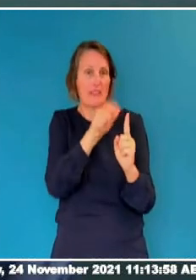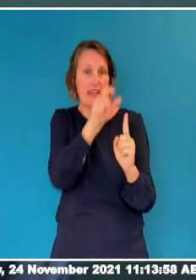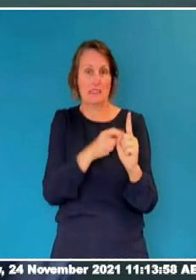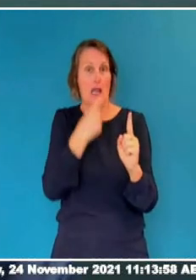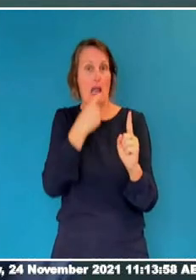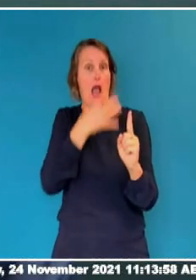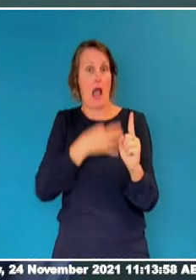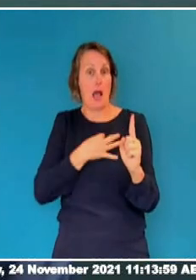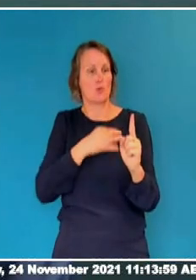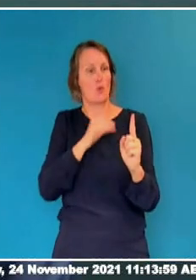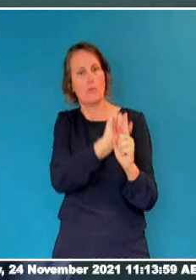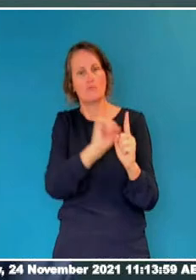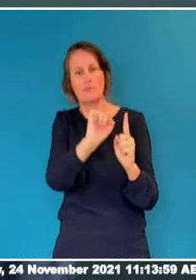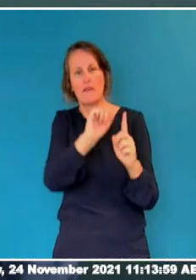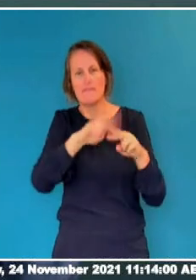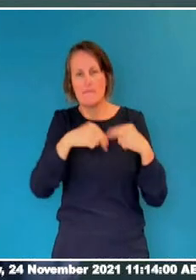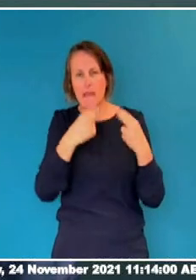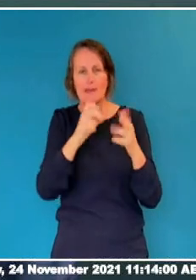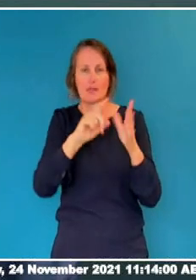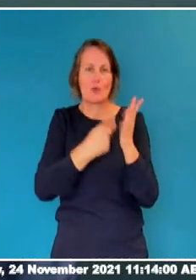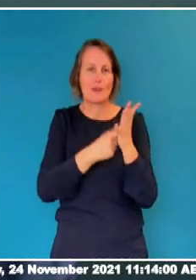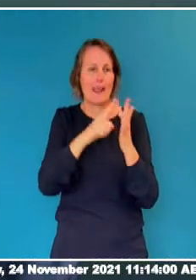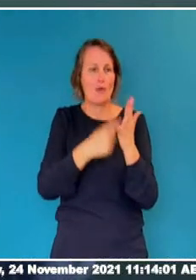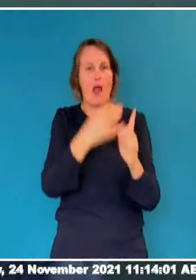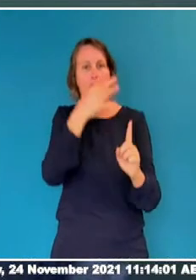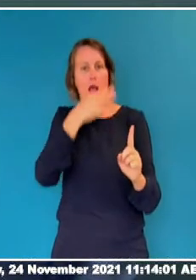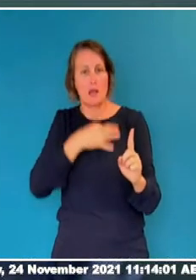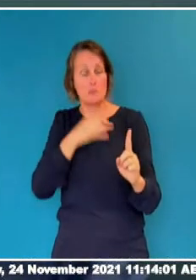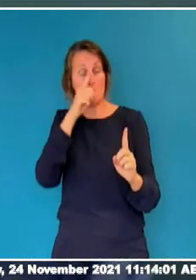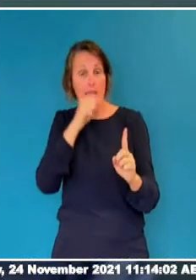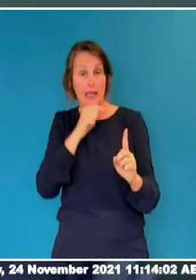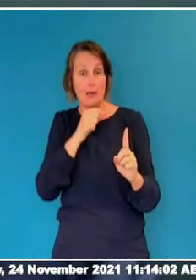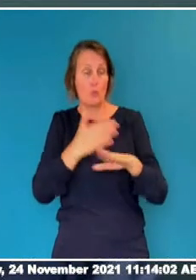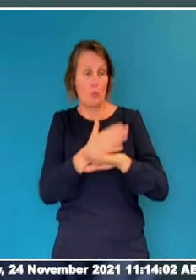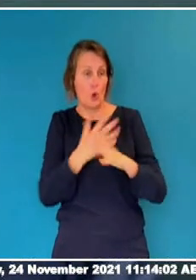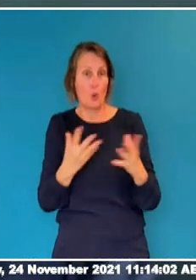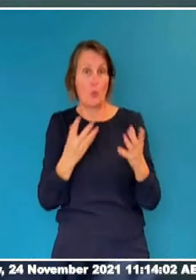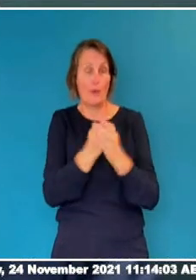provider, you know, we work with --- and it's not just work with at the start of their